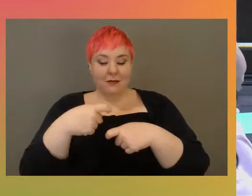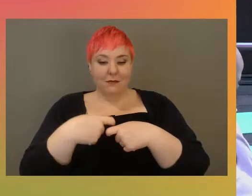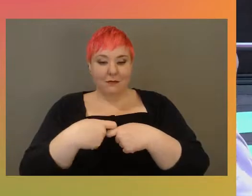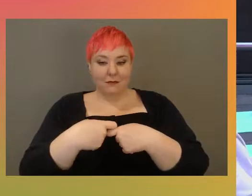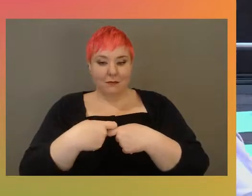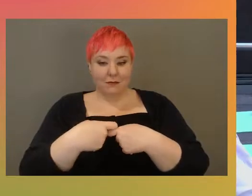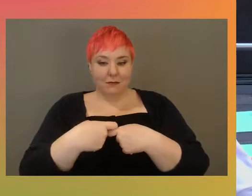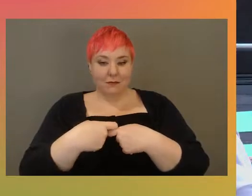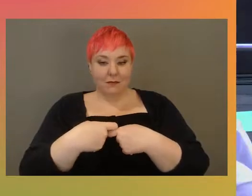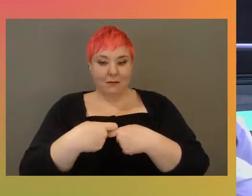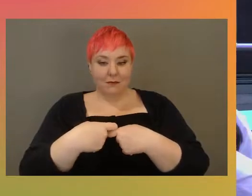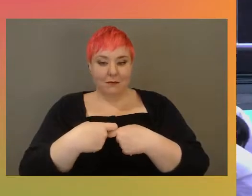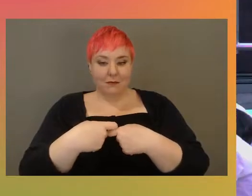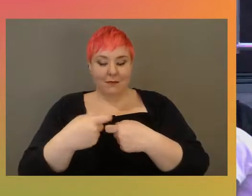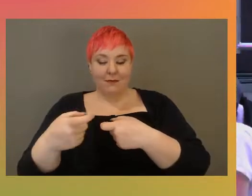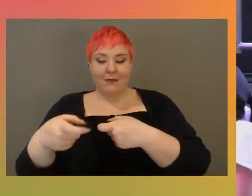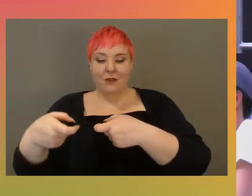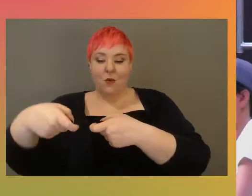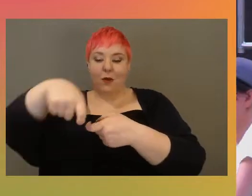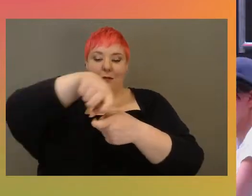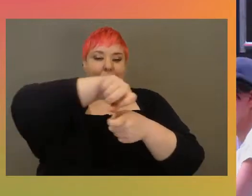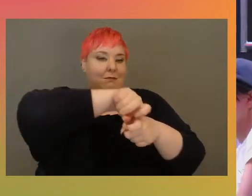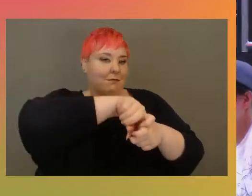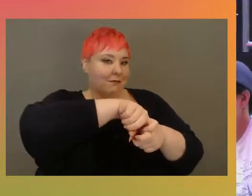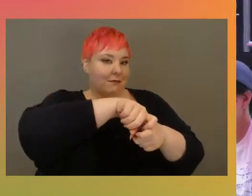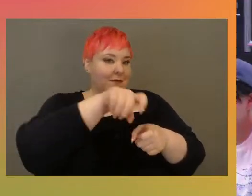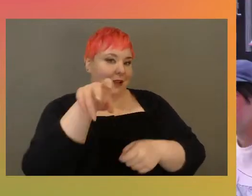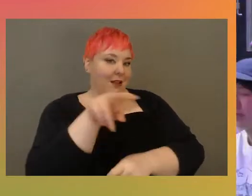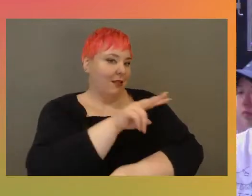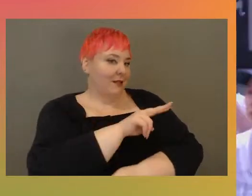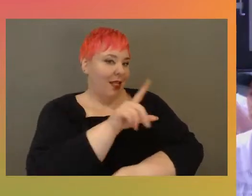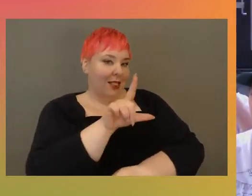AND THEN BRING YOUR RIGHT KNEE